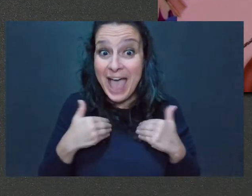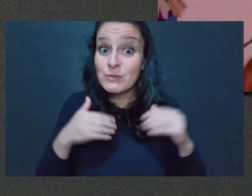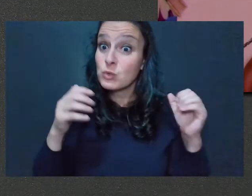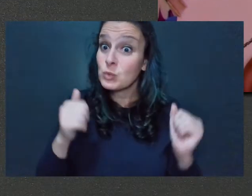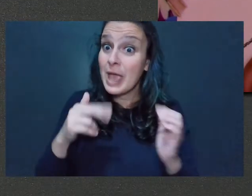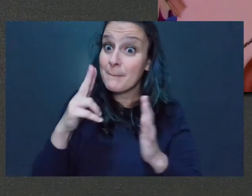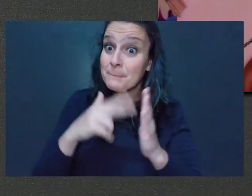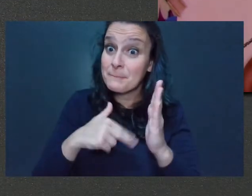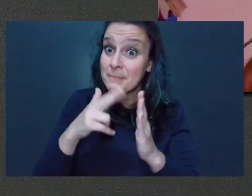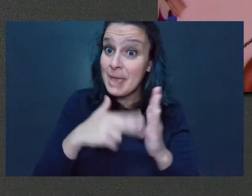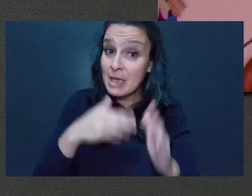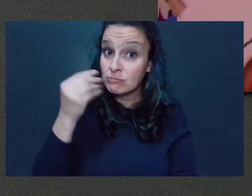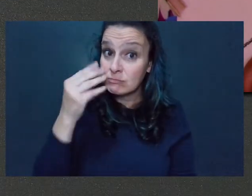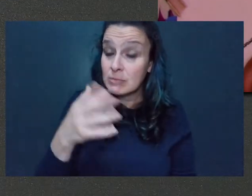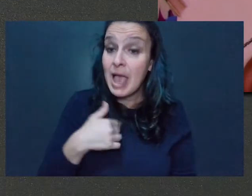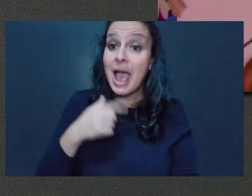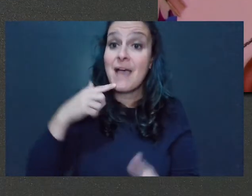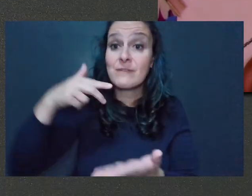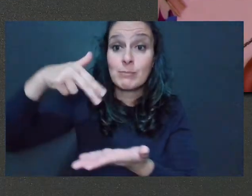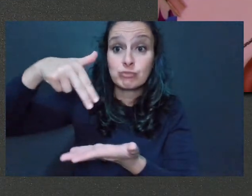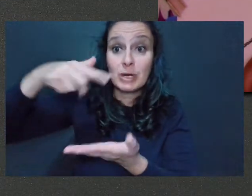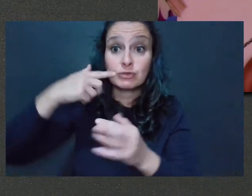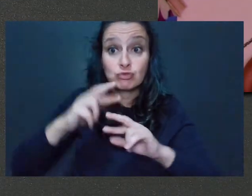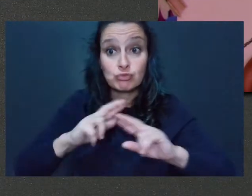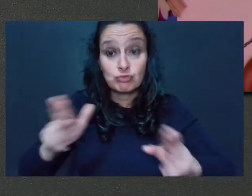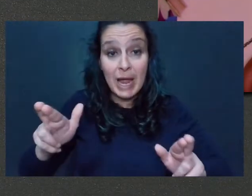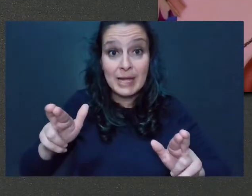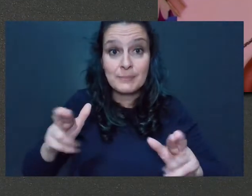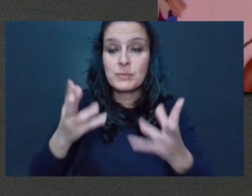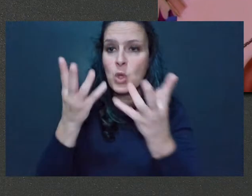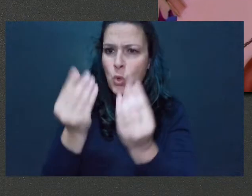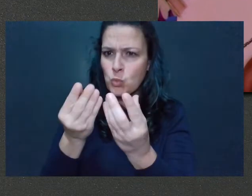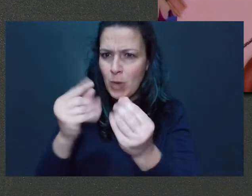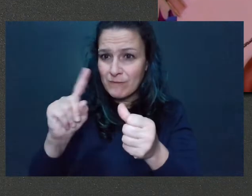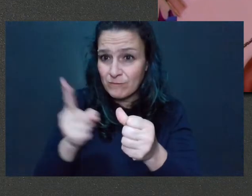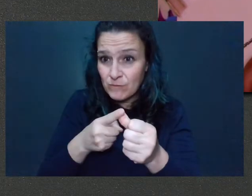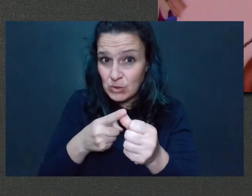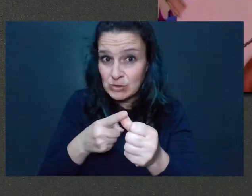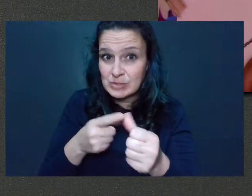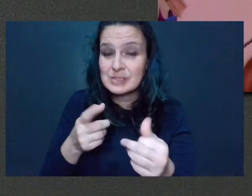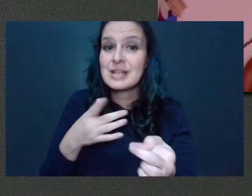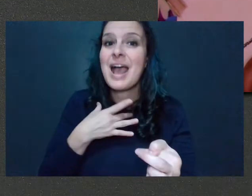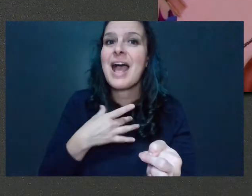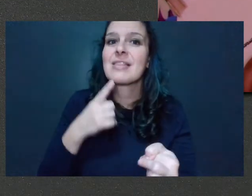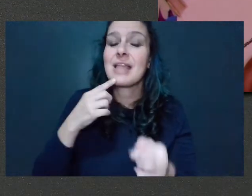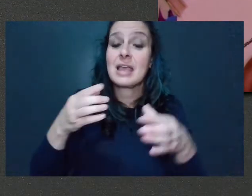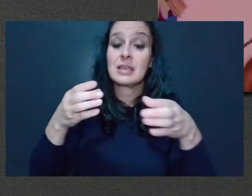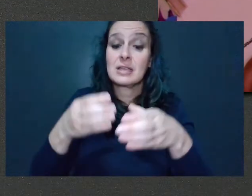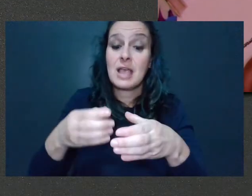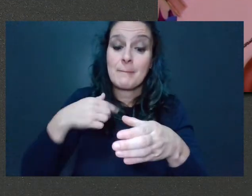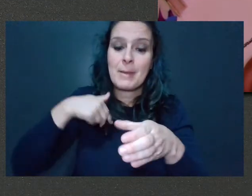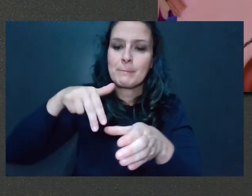So I'm gonna use my brush here. I'm gonna get it wet. And I like to press the bristles on the inside of my cup